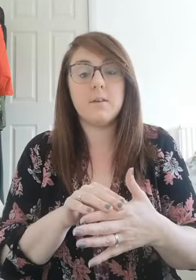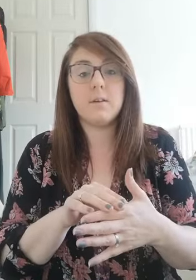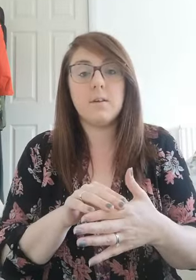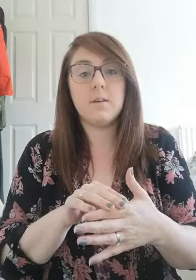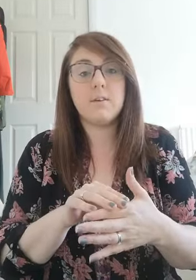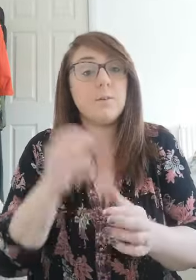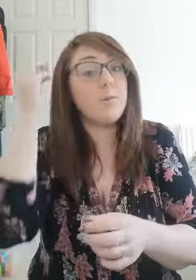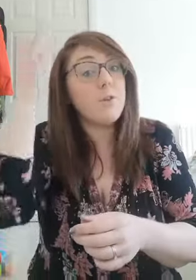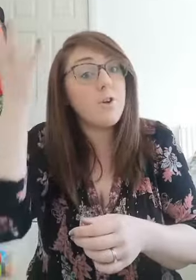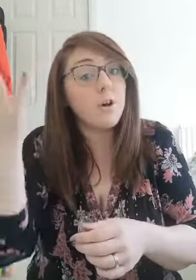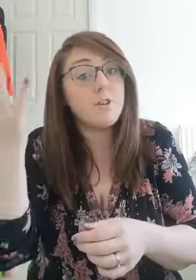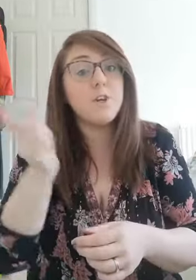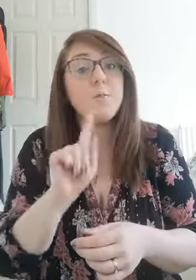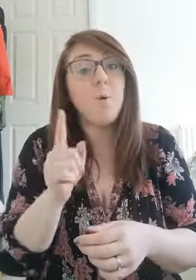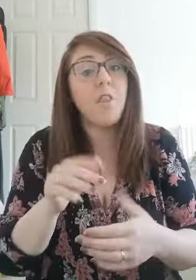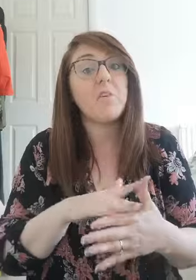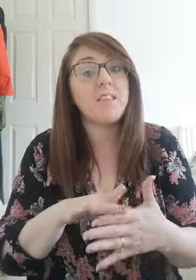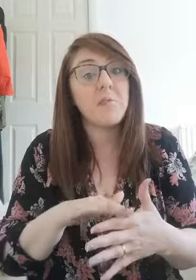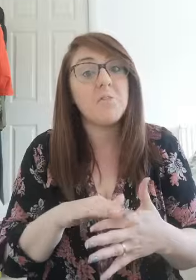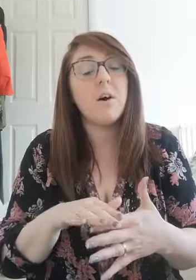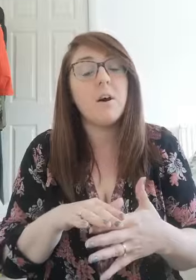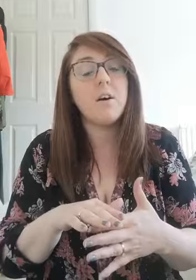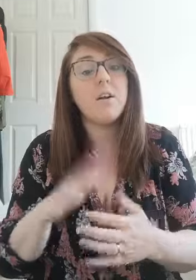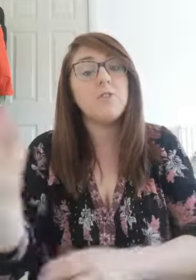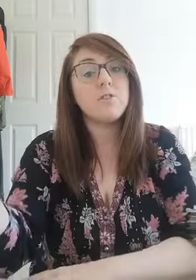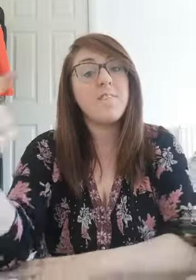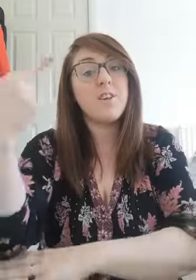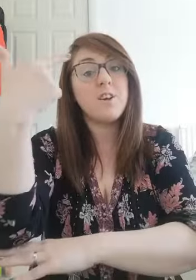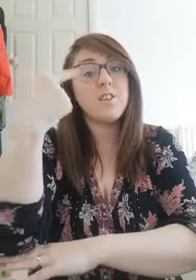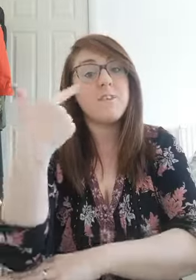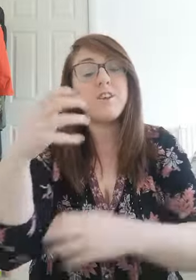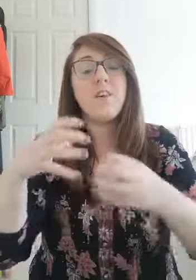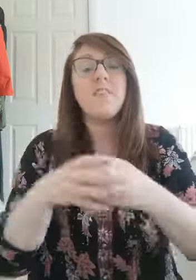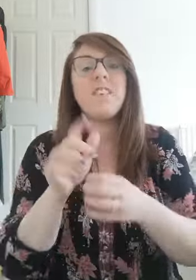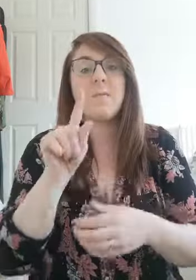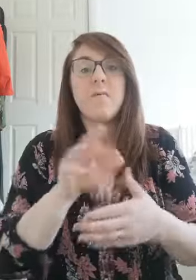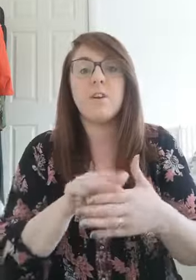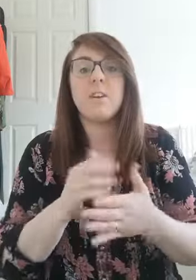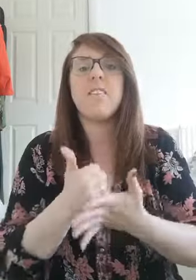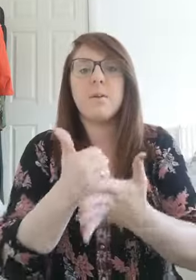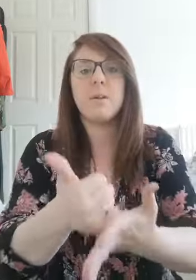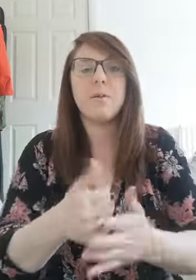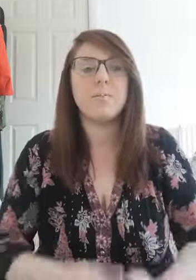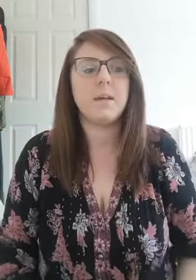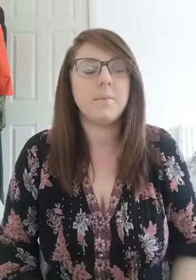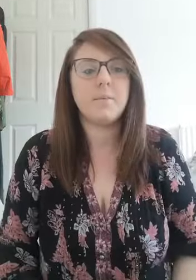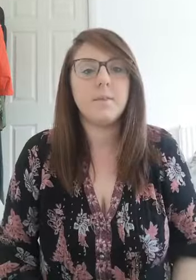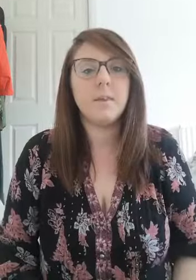So if you have forgotten what those sounds are just have a look at the video for set 1 phonics and that will help you.